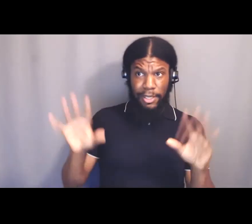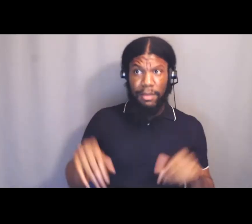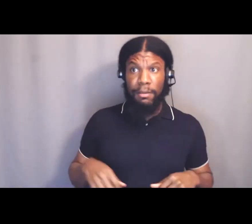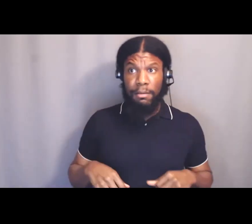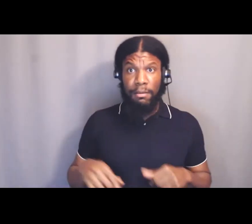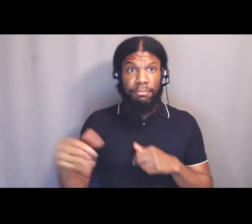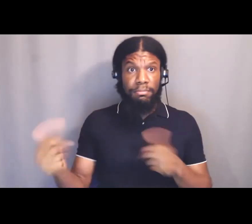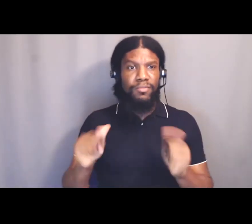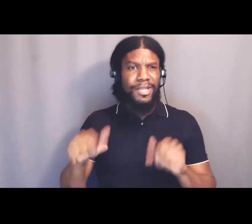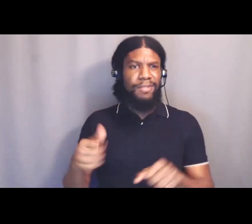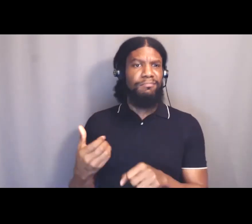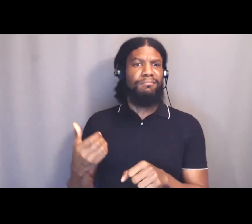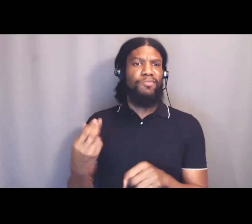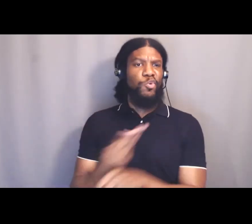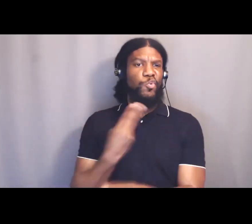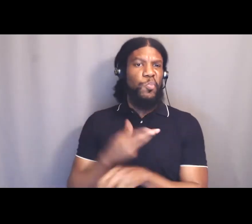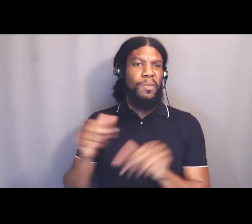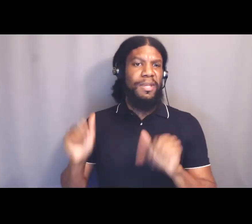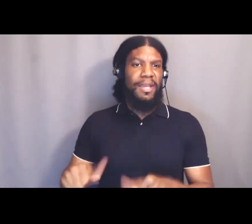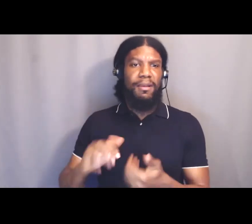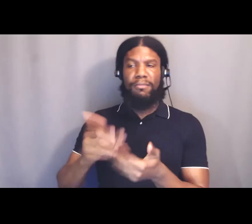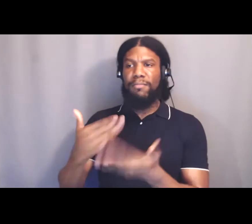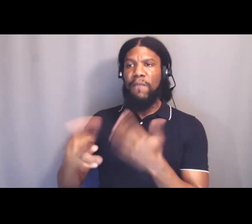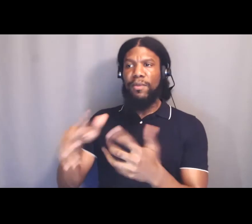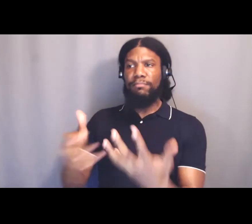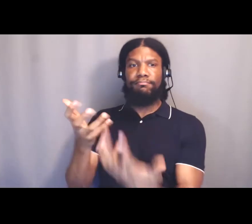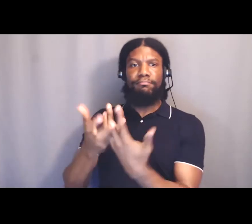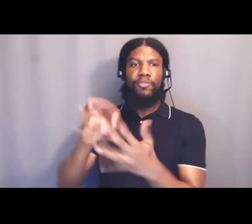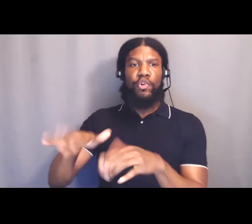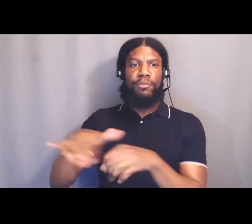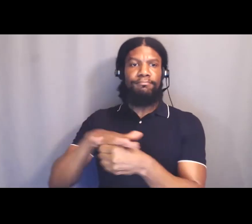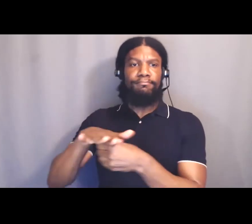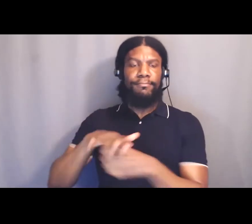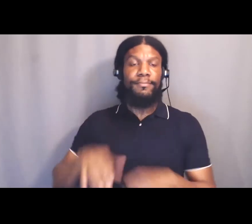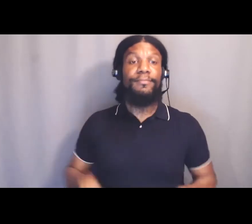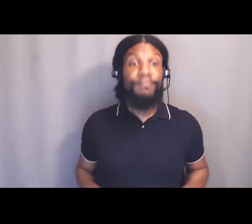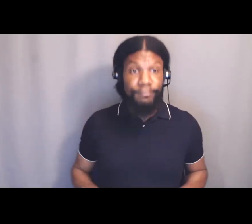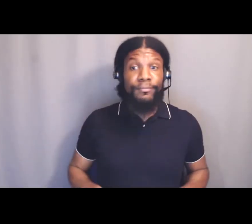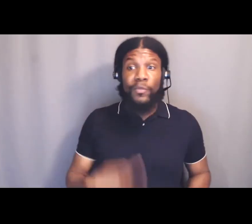So I just got back in, like literally just got back in from Minneapolis.